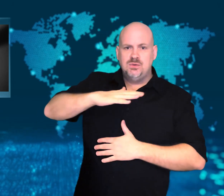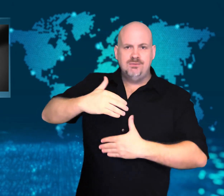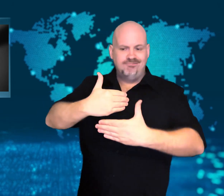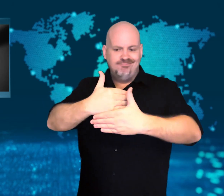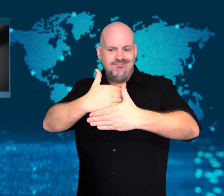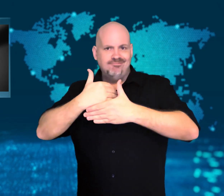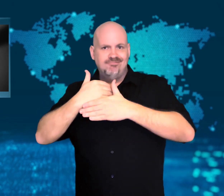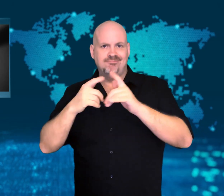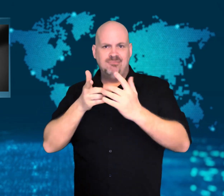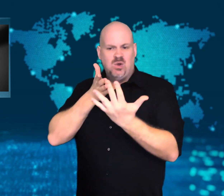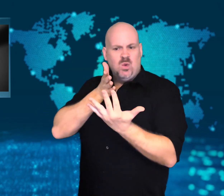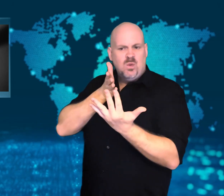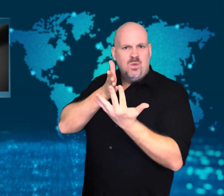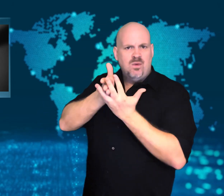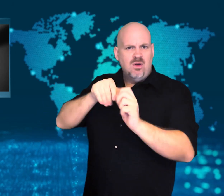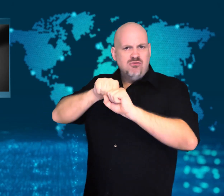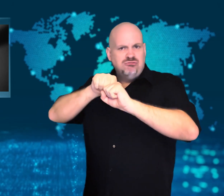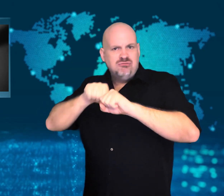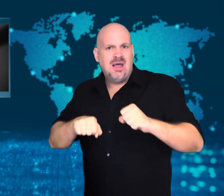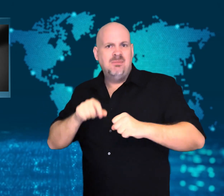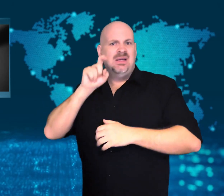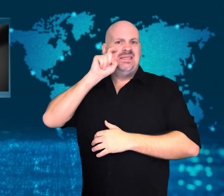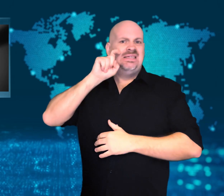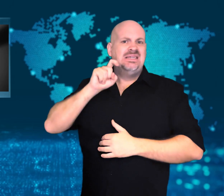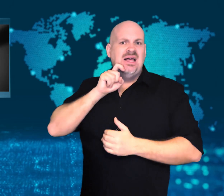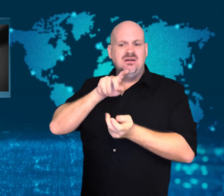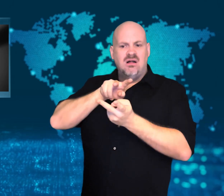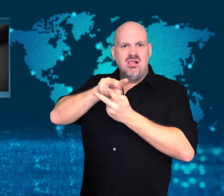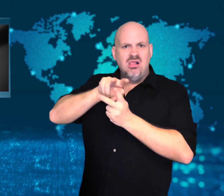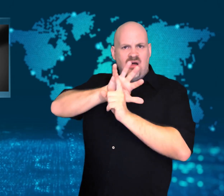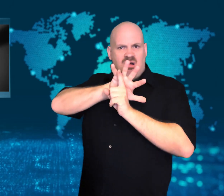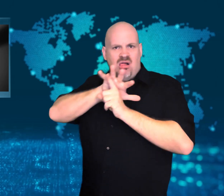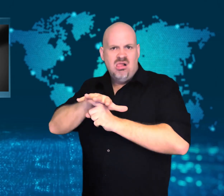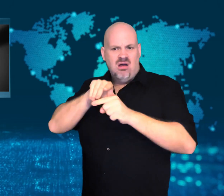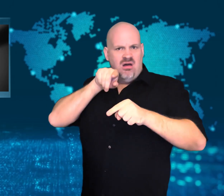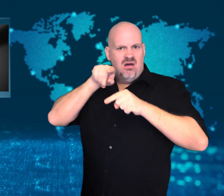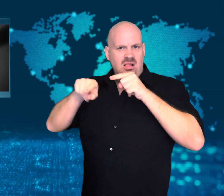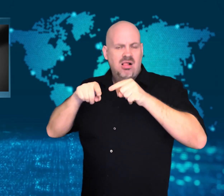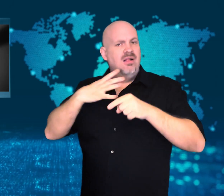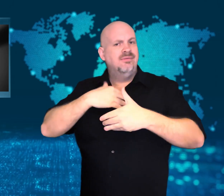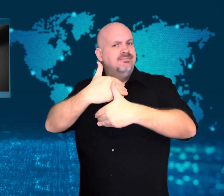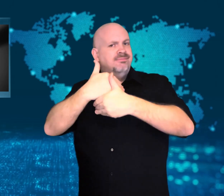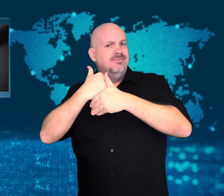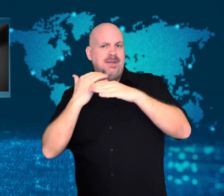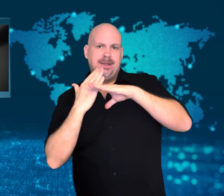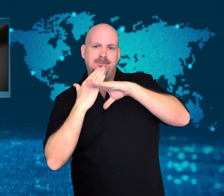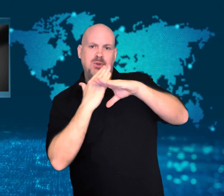Under 13, there will be no exceptions.